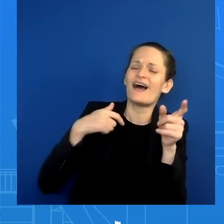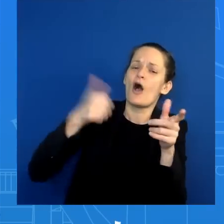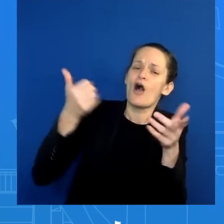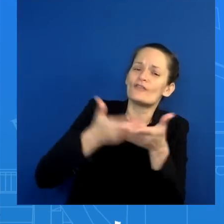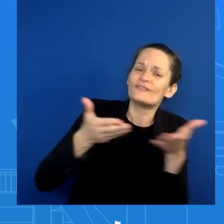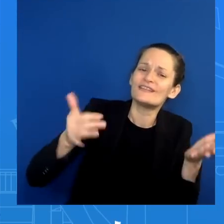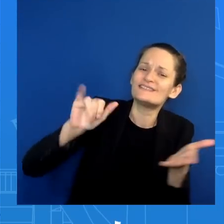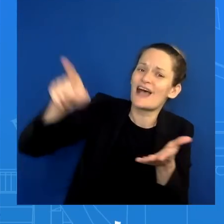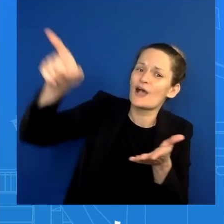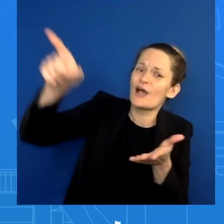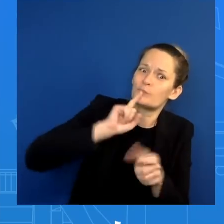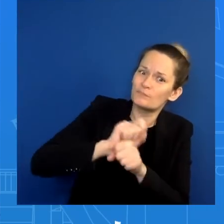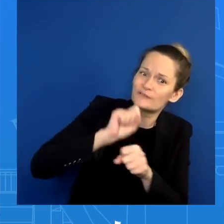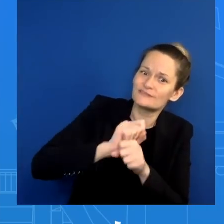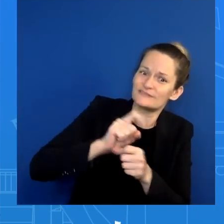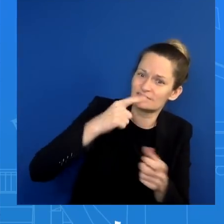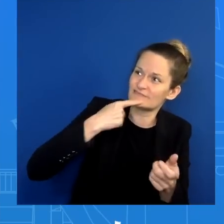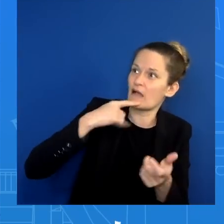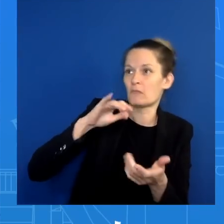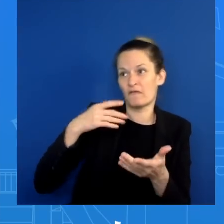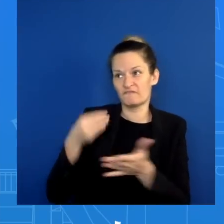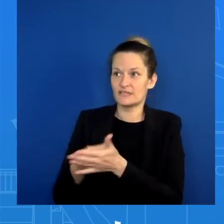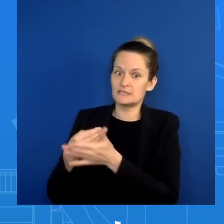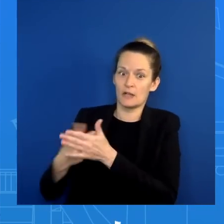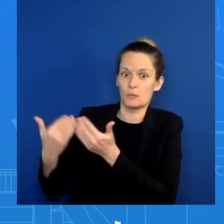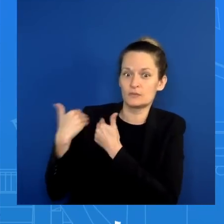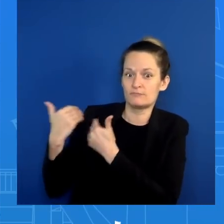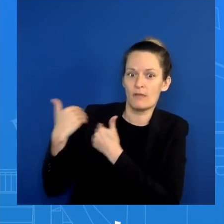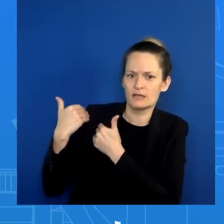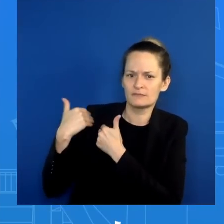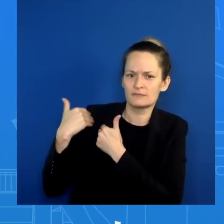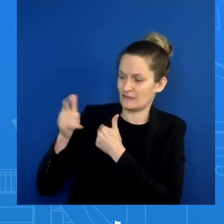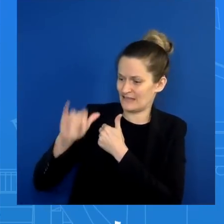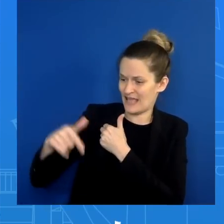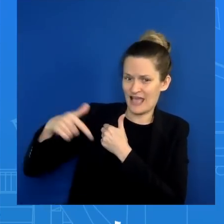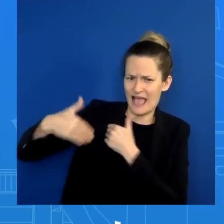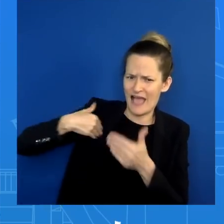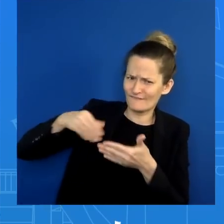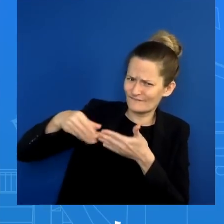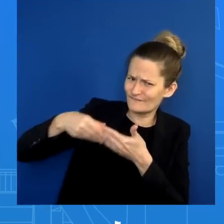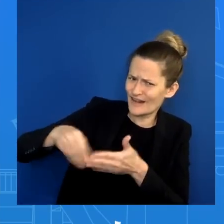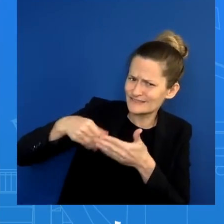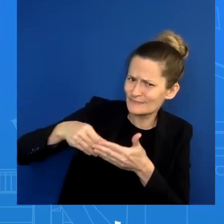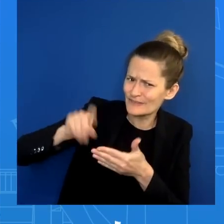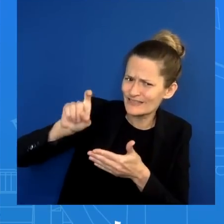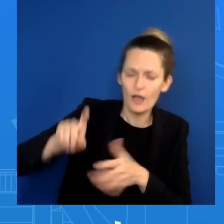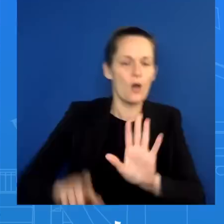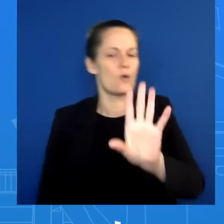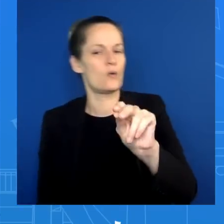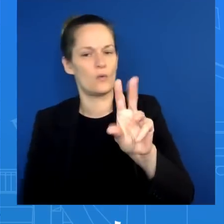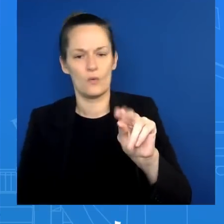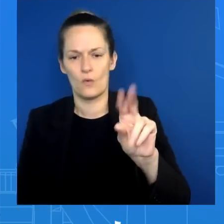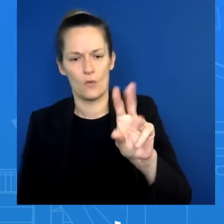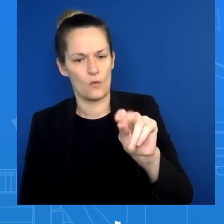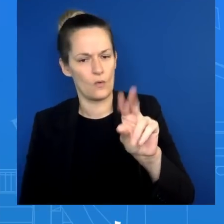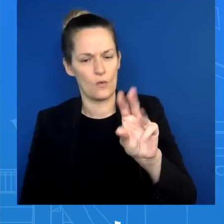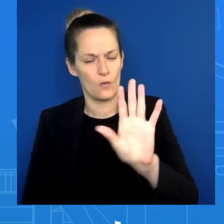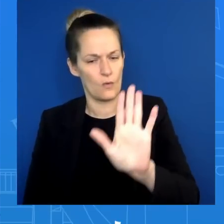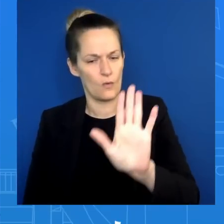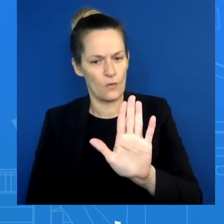We're we I mean, we see this we do not see this as irresponsible. We see this as a fiscally responsible, balanced approach to doing this.